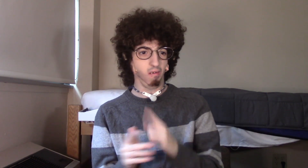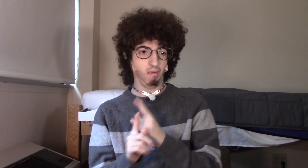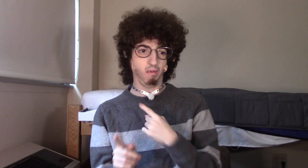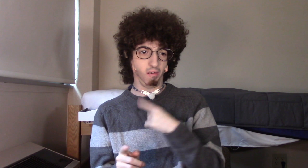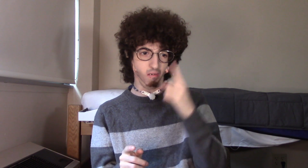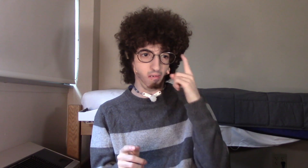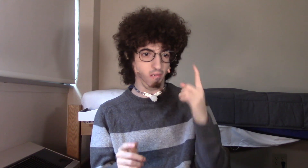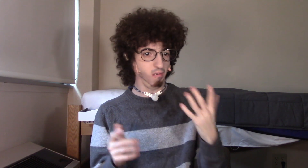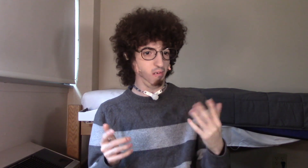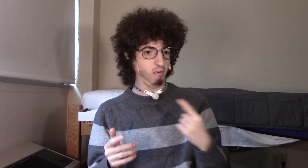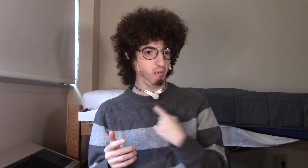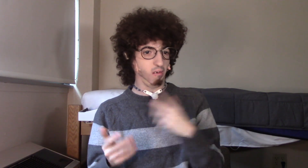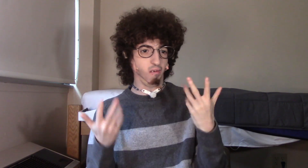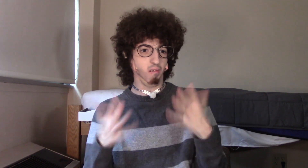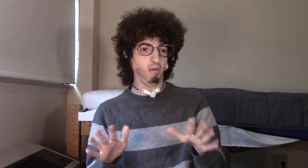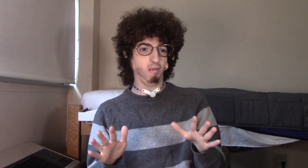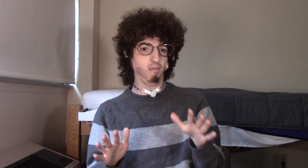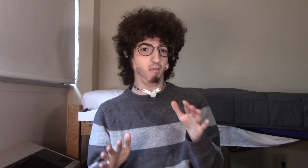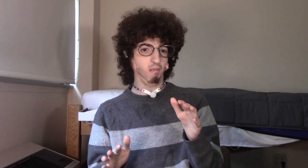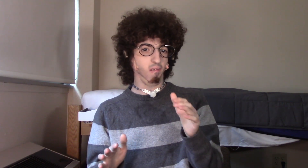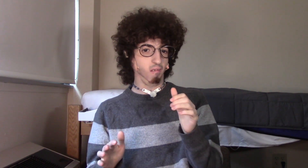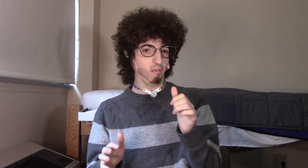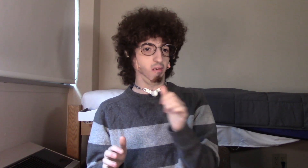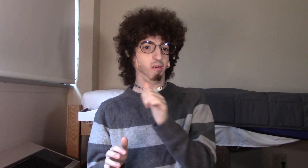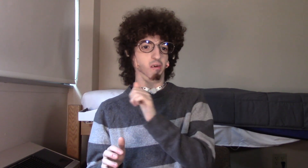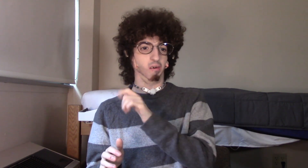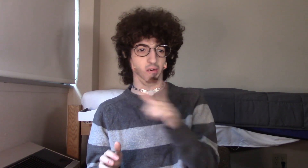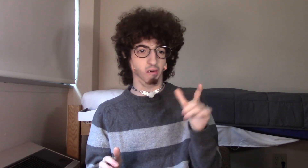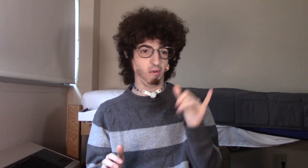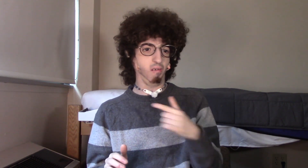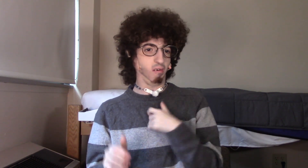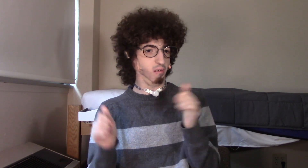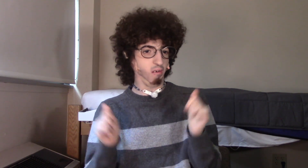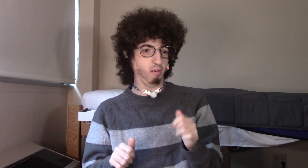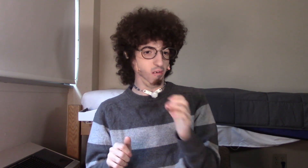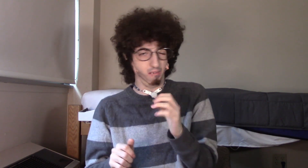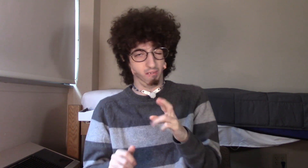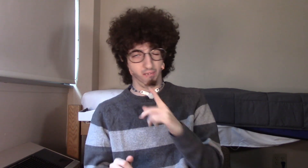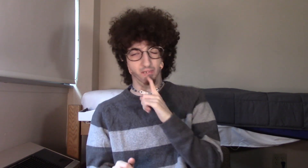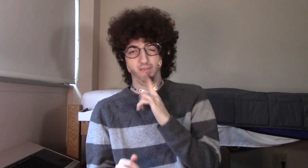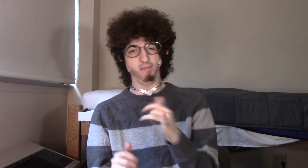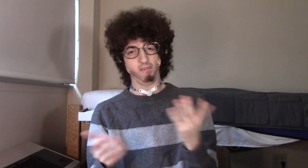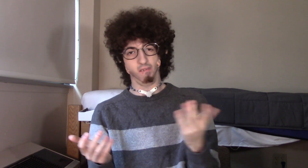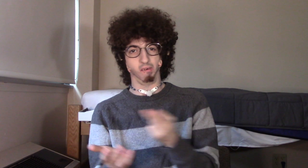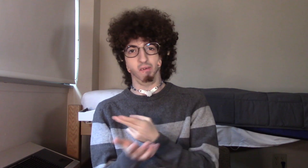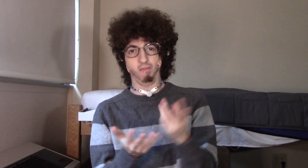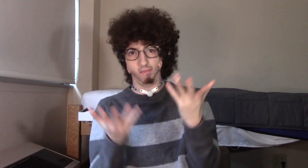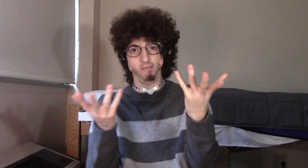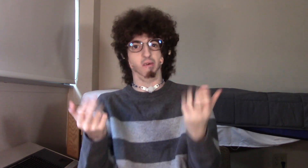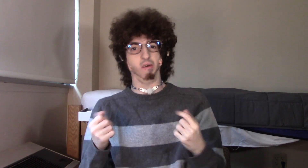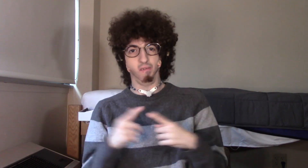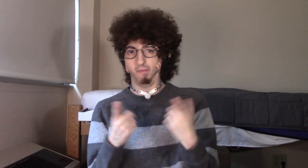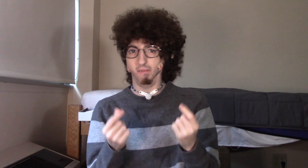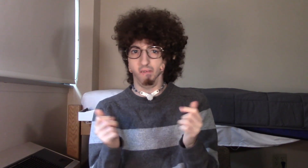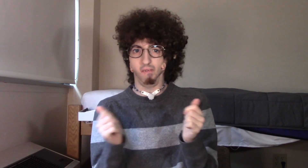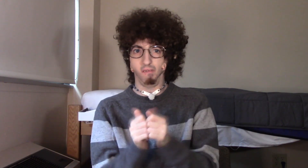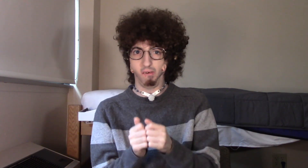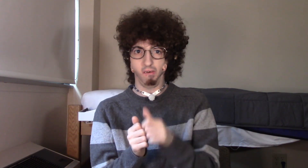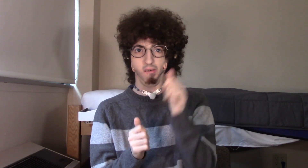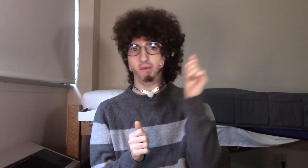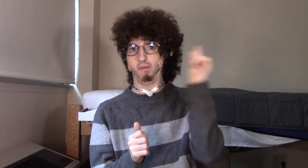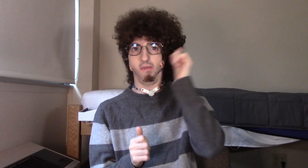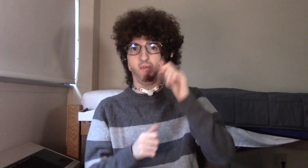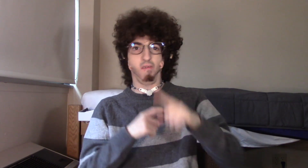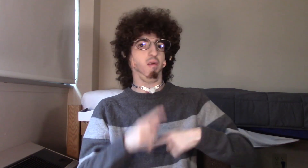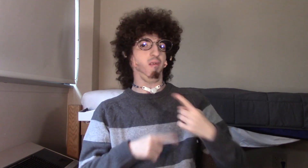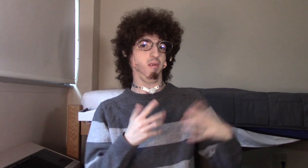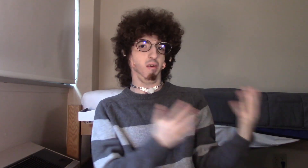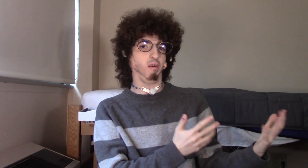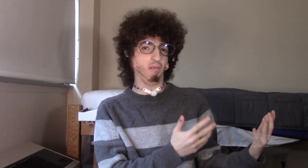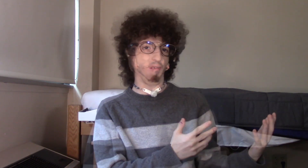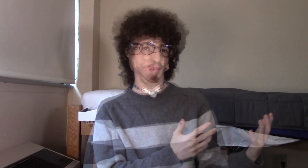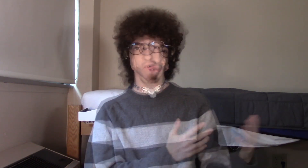But I think I've done all that I can, or really honestly want to do with Andy Signs